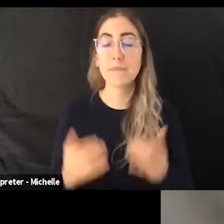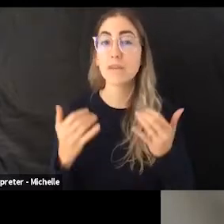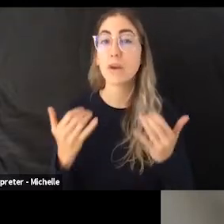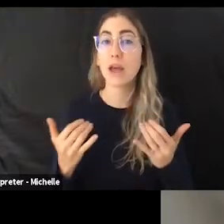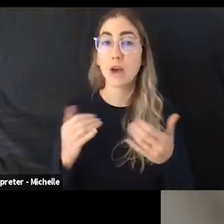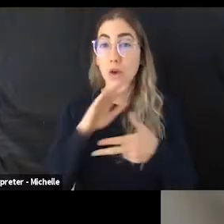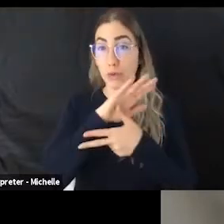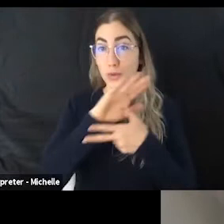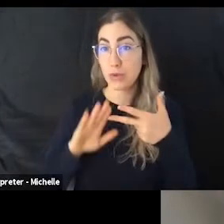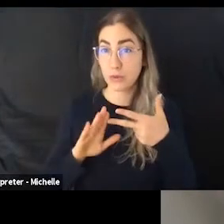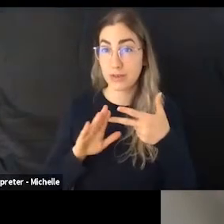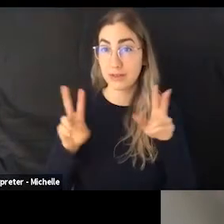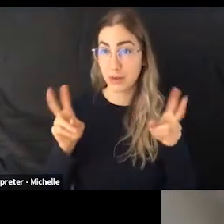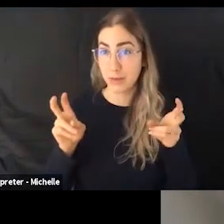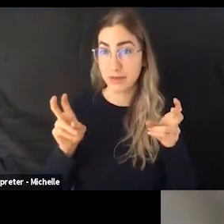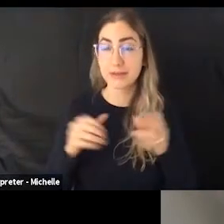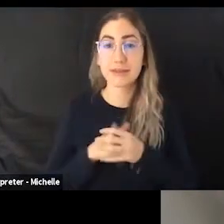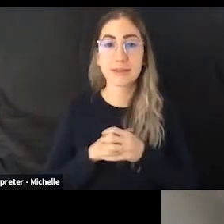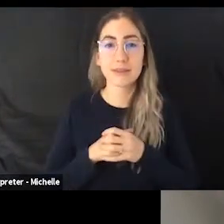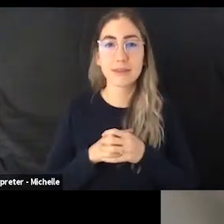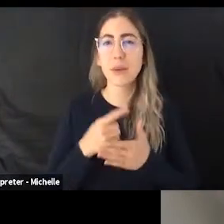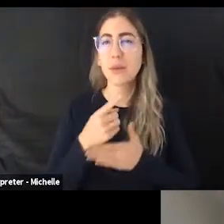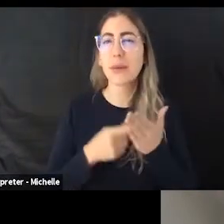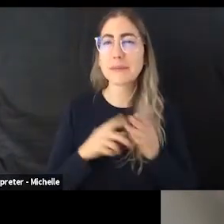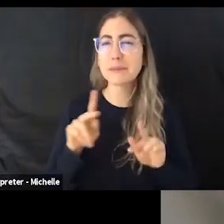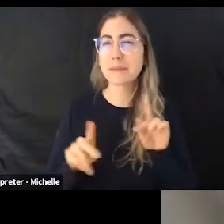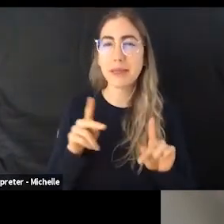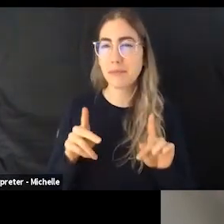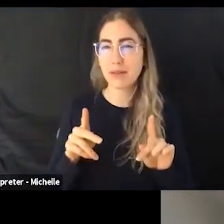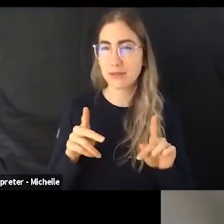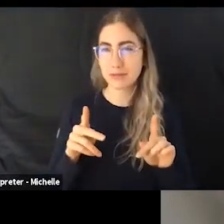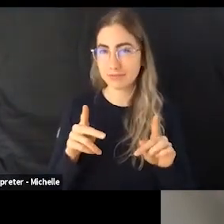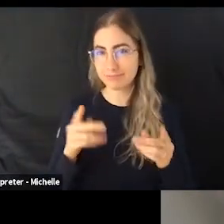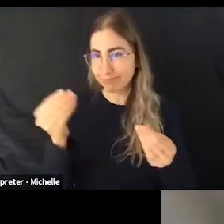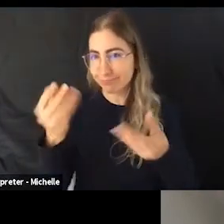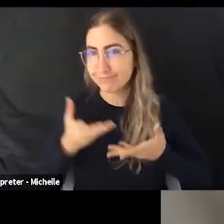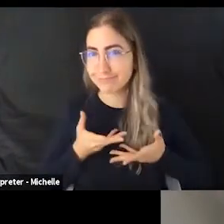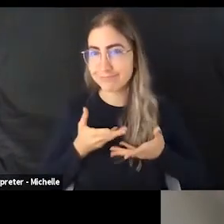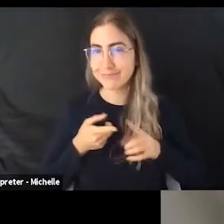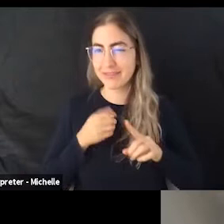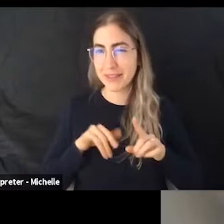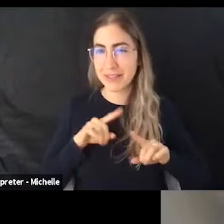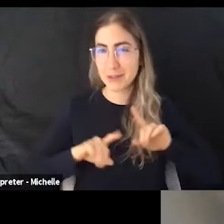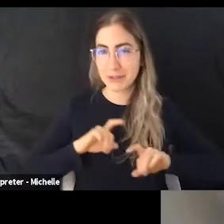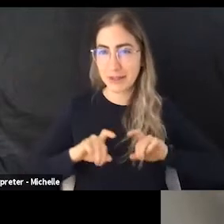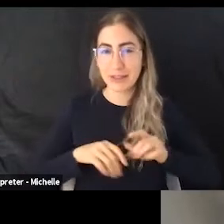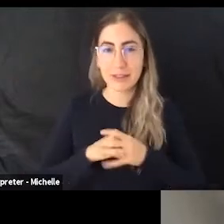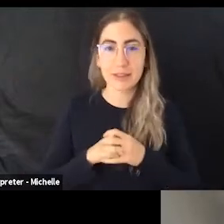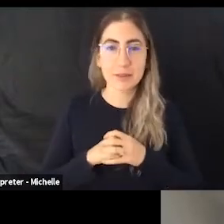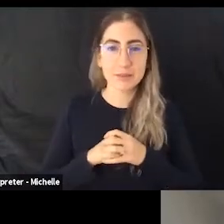US THROUGH THE SURVEY? PEOPLE TELL US THROUGH THE SURVEY? WELL, TODAY, WE'LL WELL, TODAY, WE'LL PRESENT AN OVERVIEW OF JUST A SNIPPET SO PRESENT AN OVERVIEW OF JUST A SNIPPET SO SELECTED